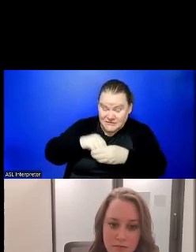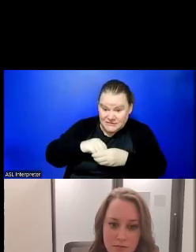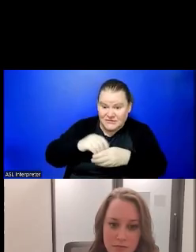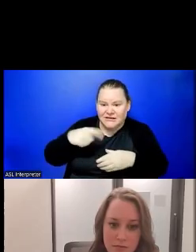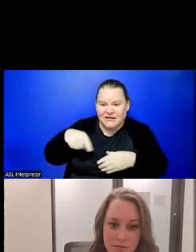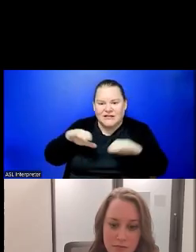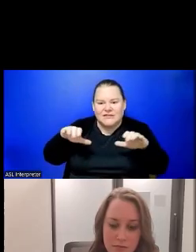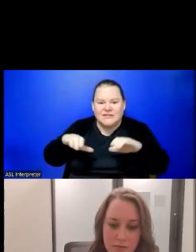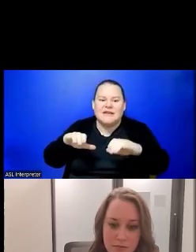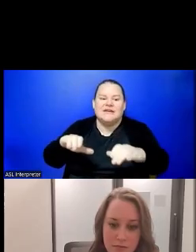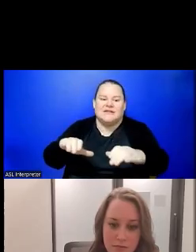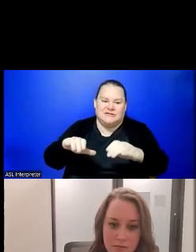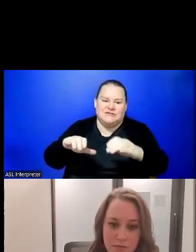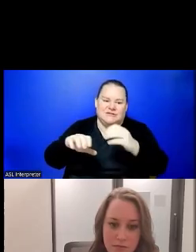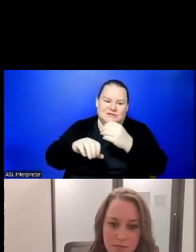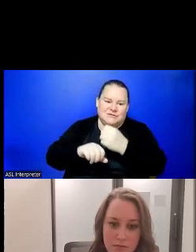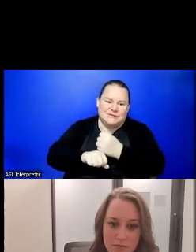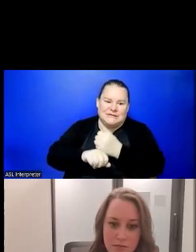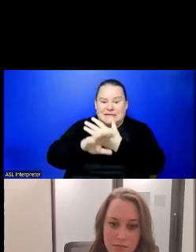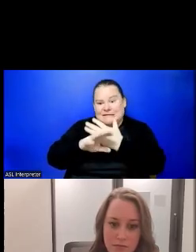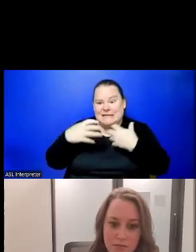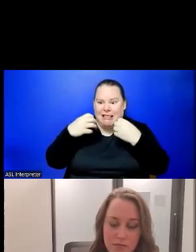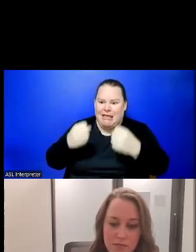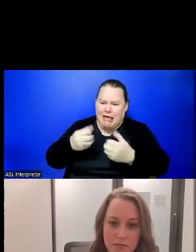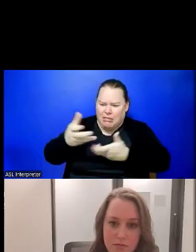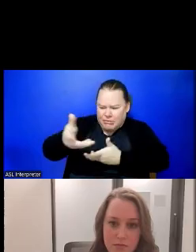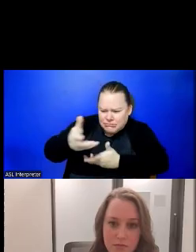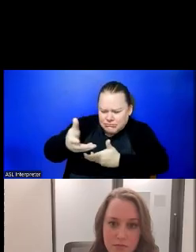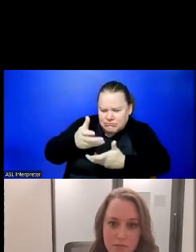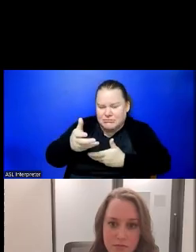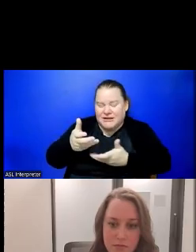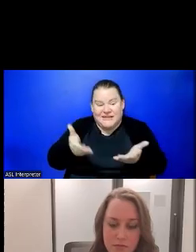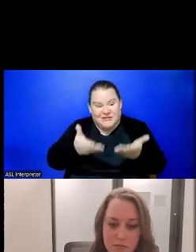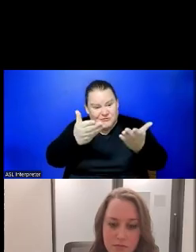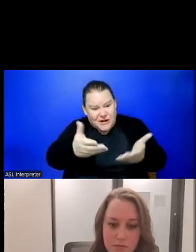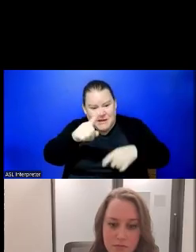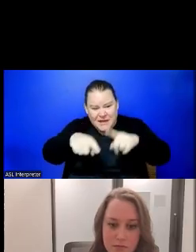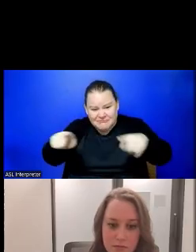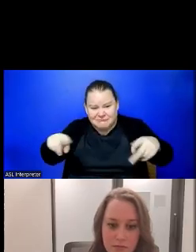consultation, and they recommend a variety of genetic tests, the